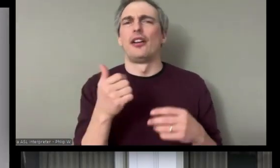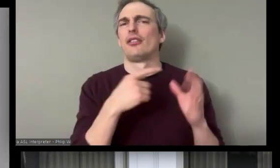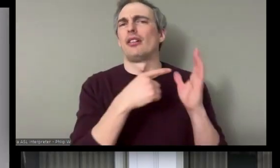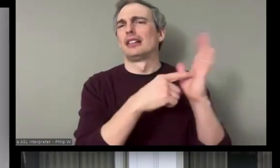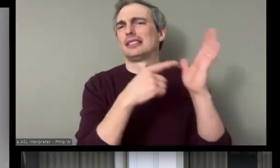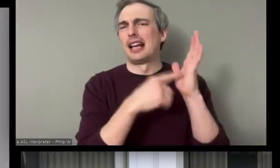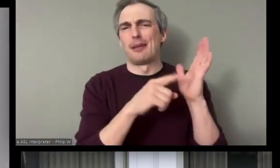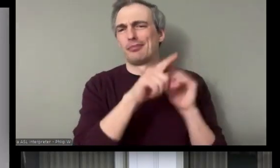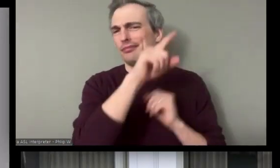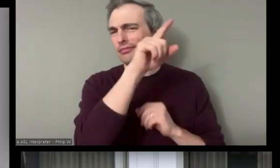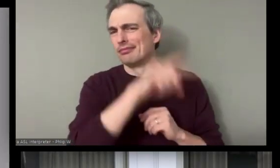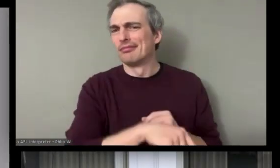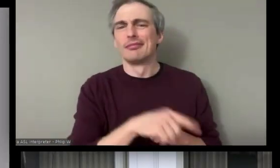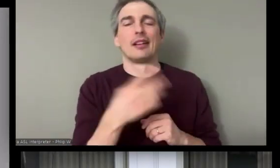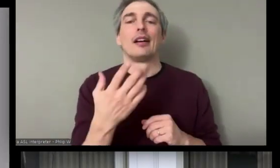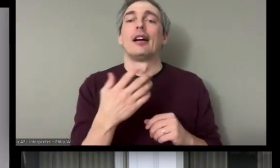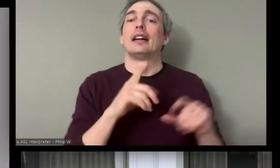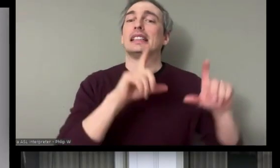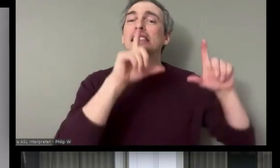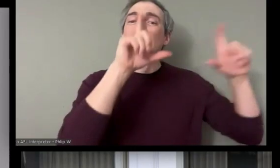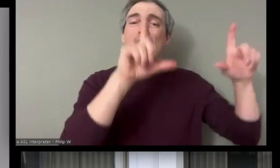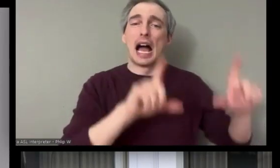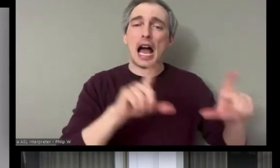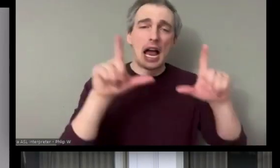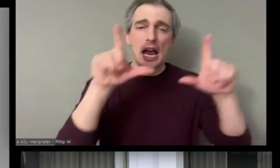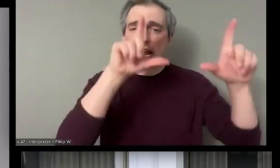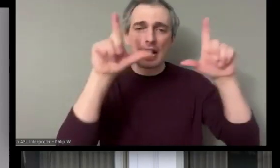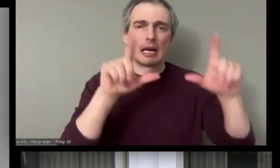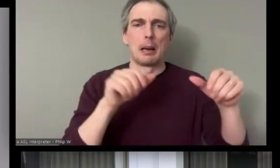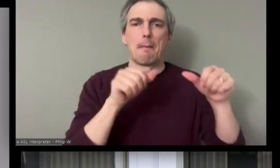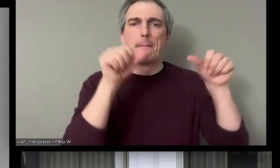A lot of requirements, right, that just don't have an application in the digital domain.